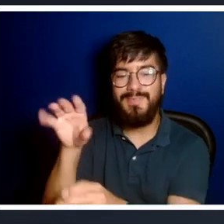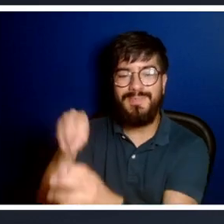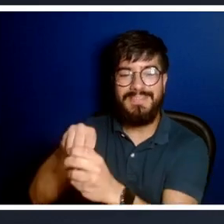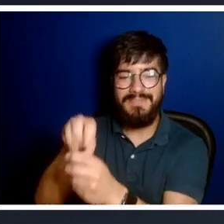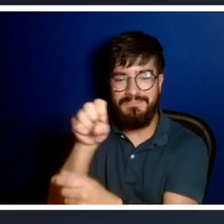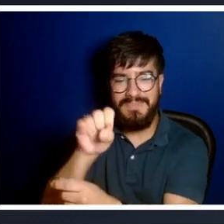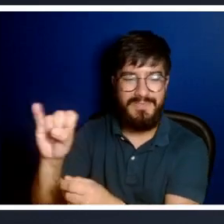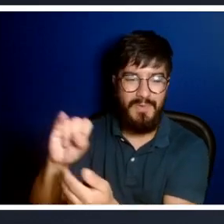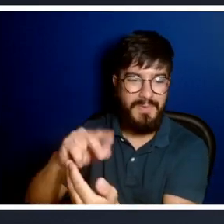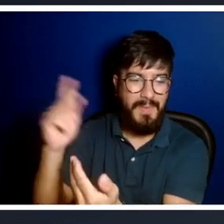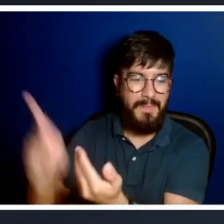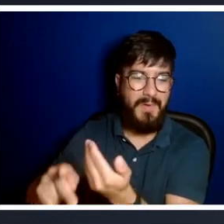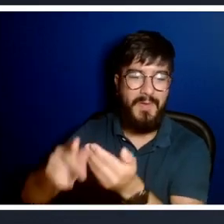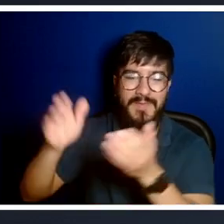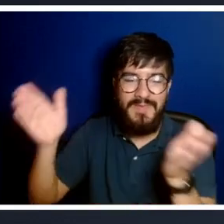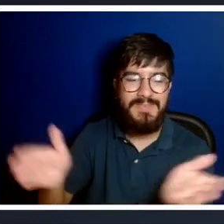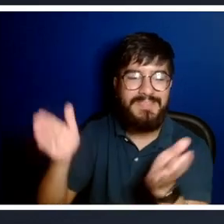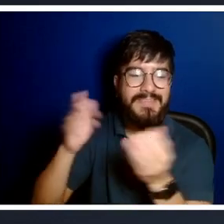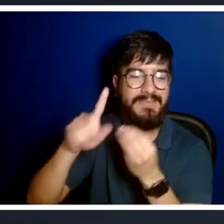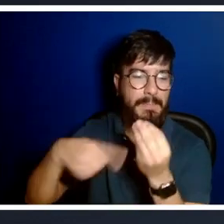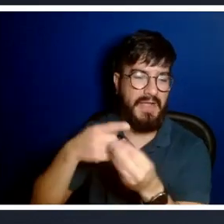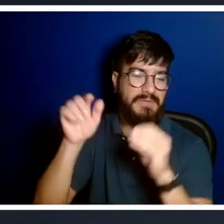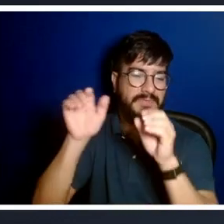people about environmental work. Alison Cawood: